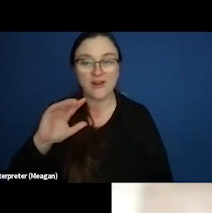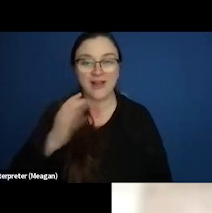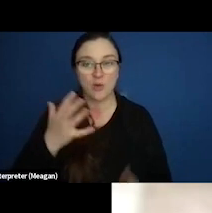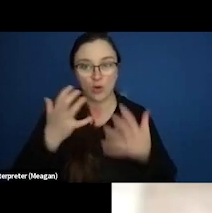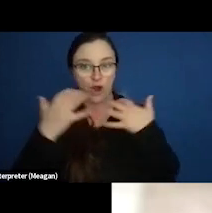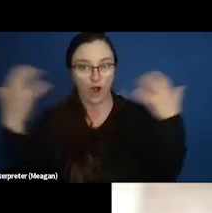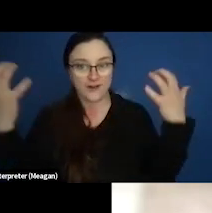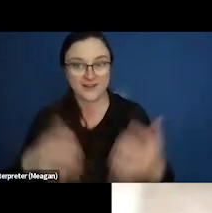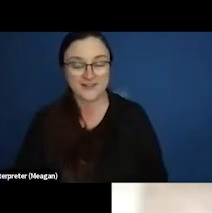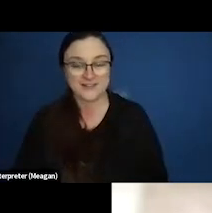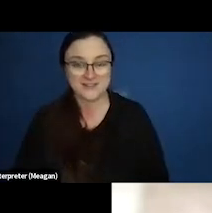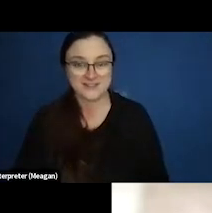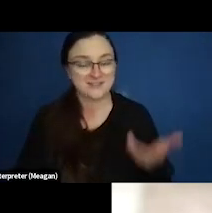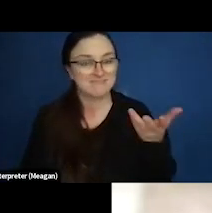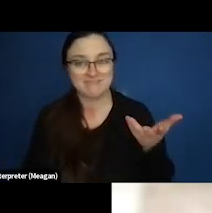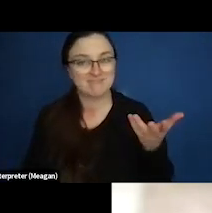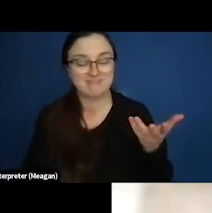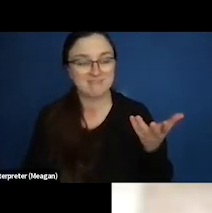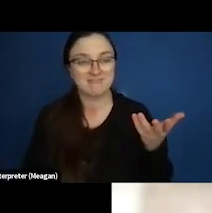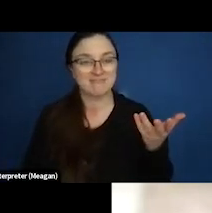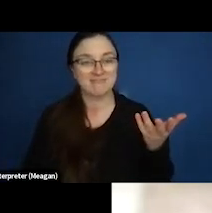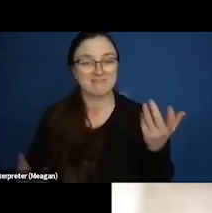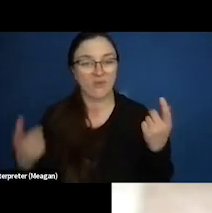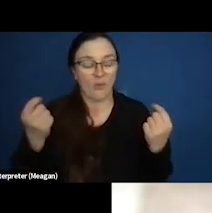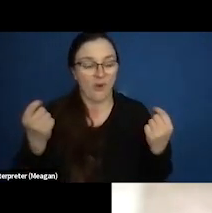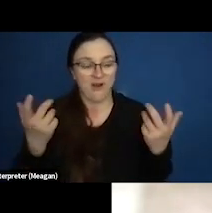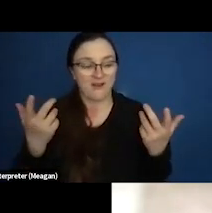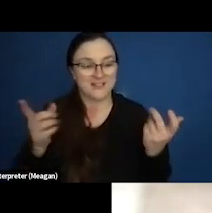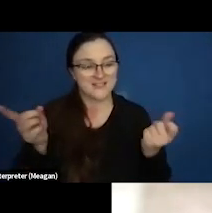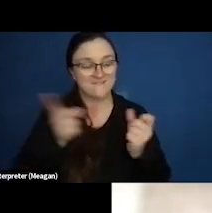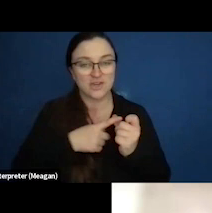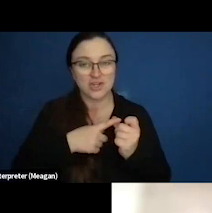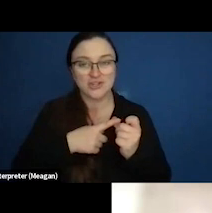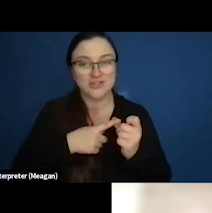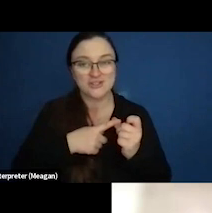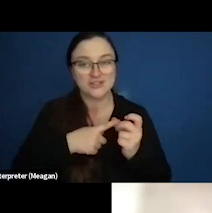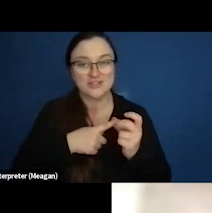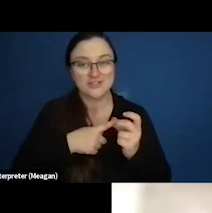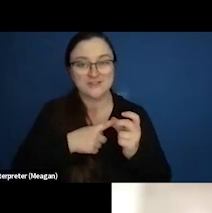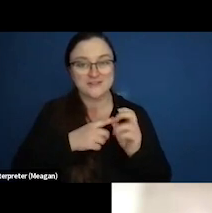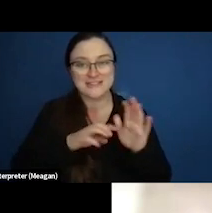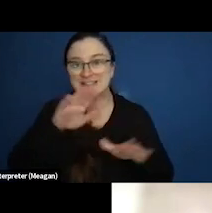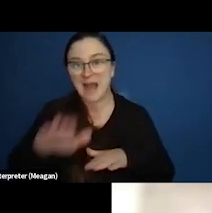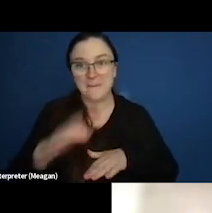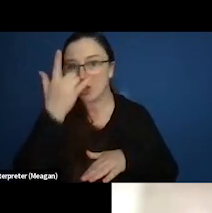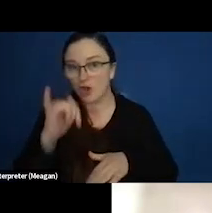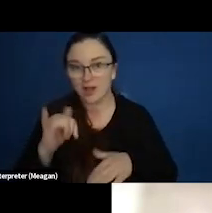like how would you advise, like what would the first step, what could the first step look like in terms of like,